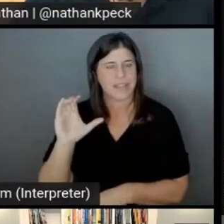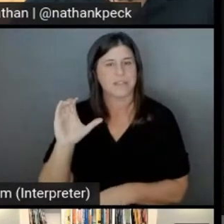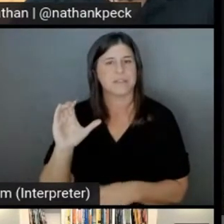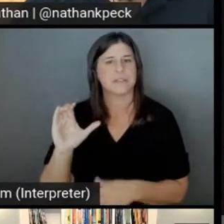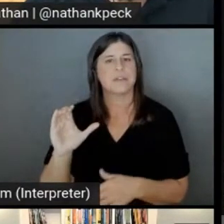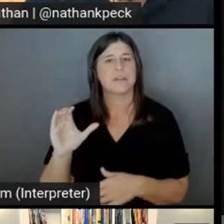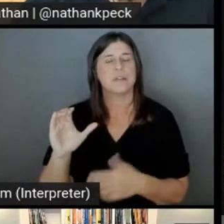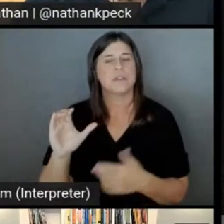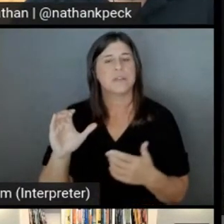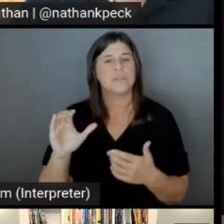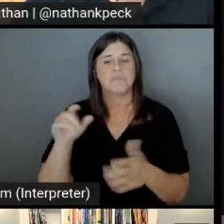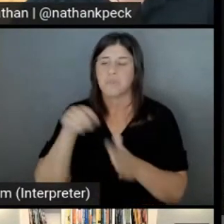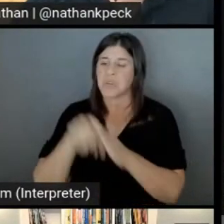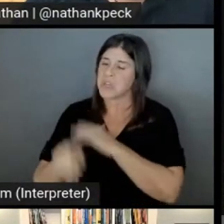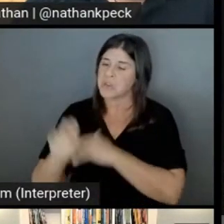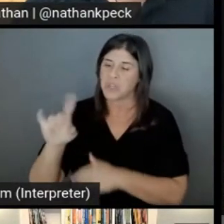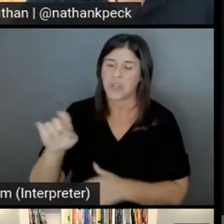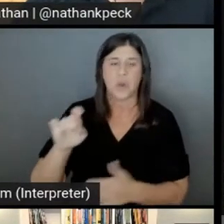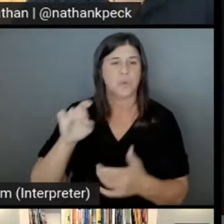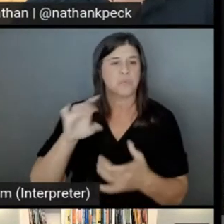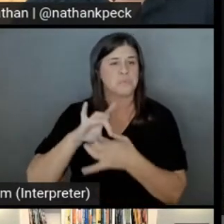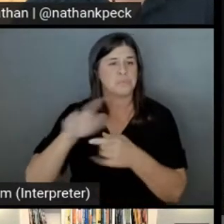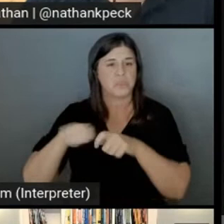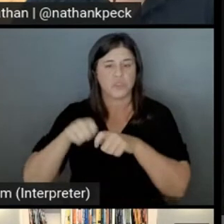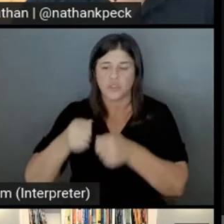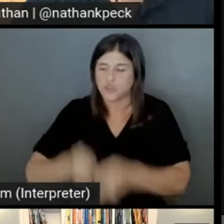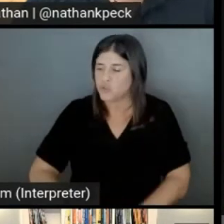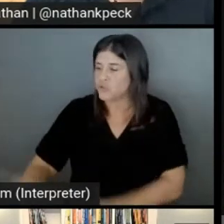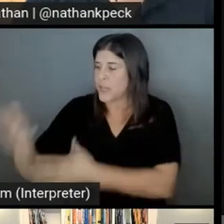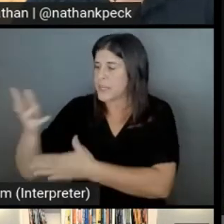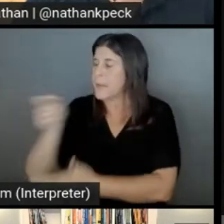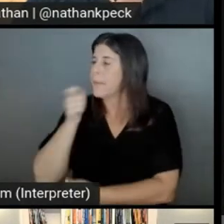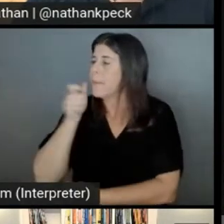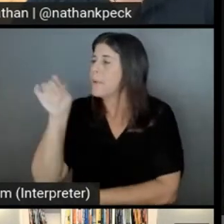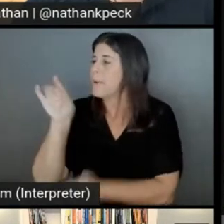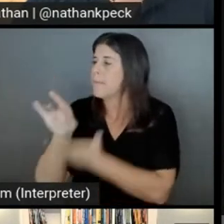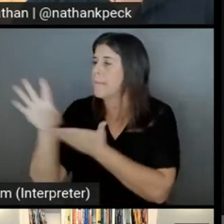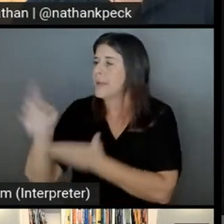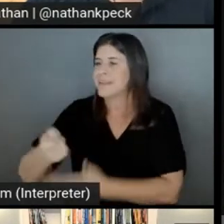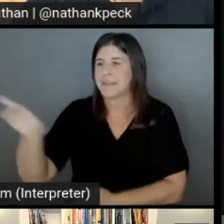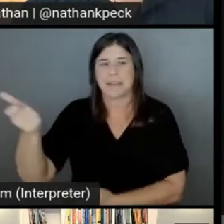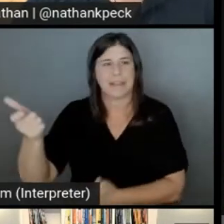we killed the node, coordinate it, drained it and deleted it. And so now it's gone, I'm not paying for it anymore.